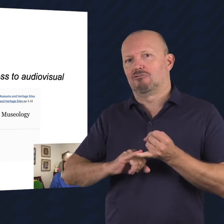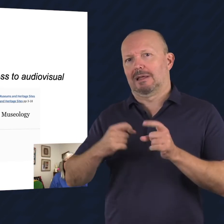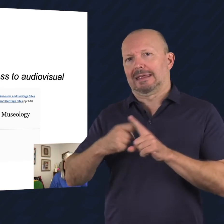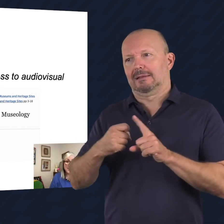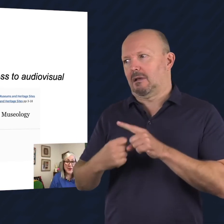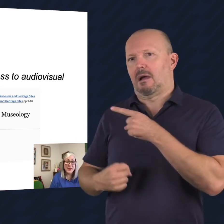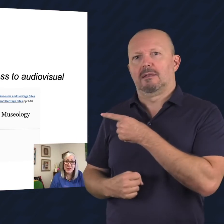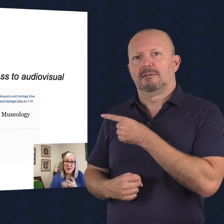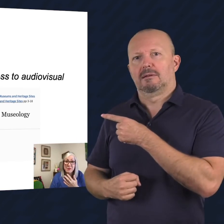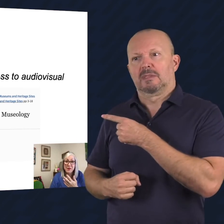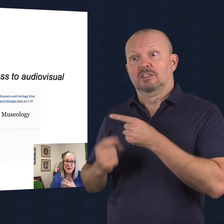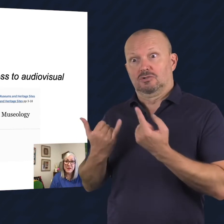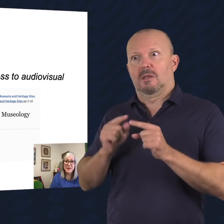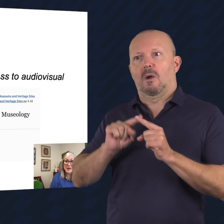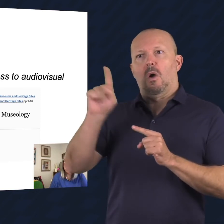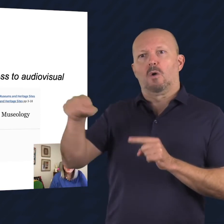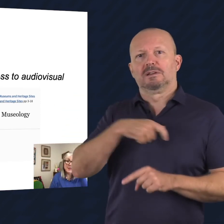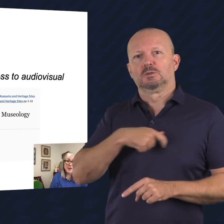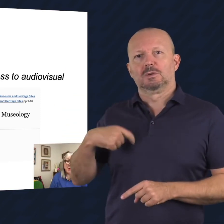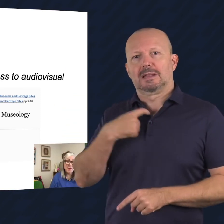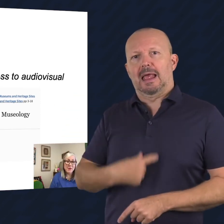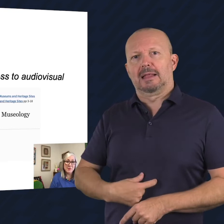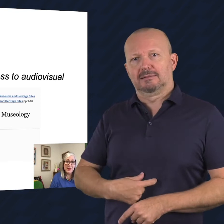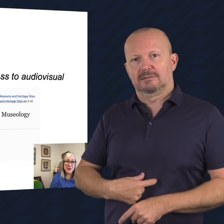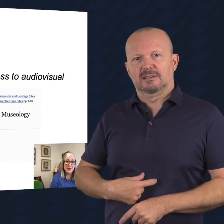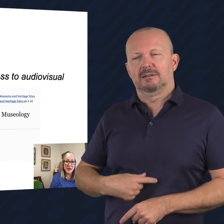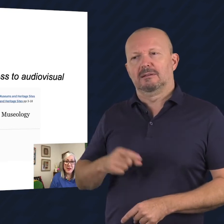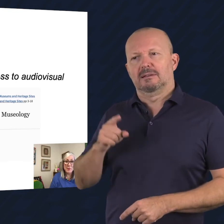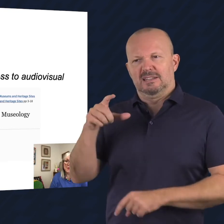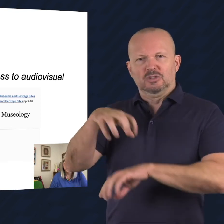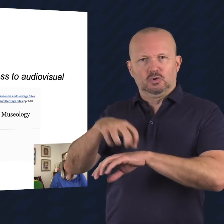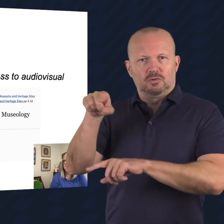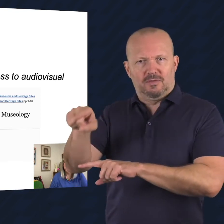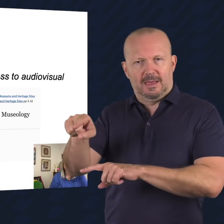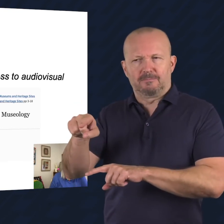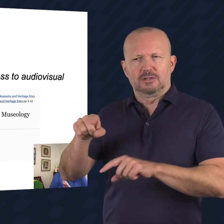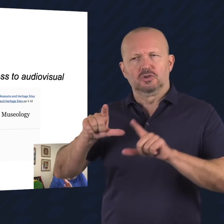Sarah Kenderdine, and she's one of ours, she's there over in Switzerland at EPFL and she's